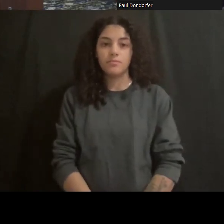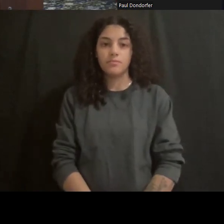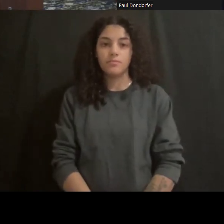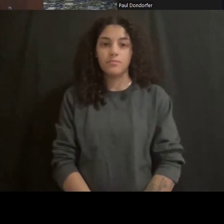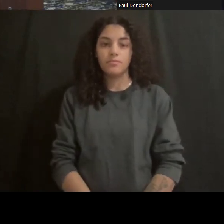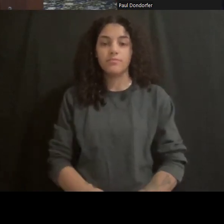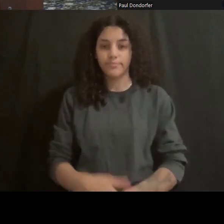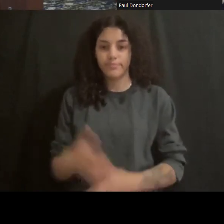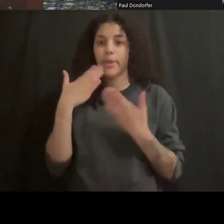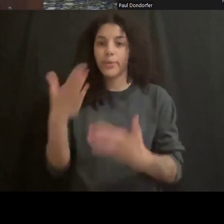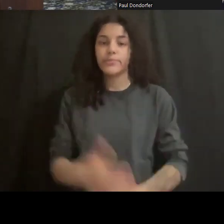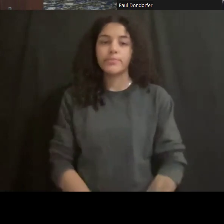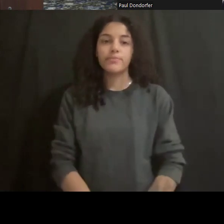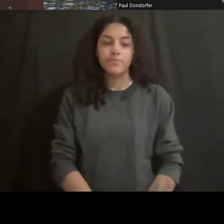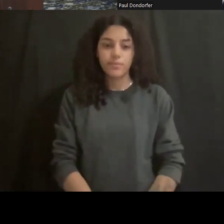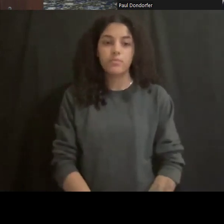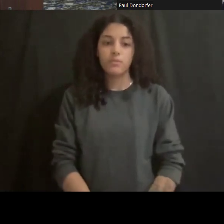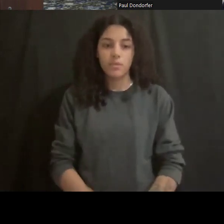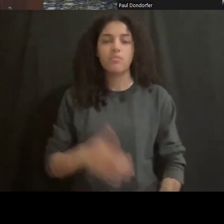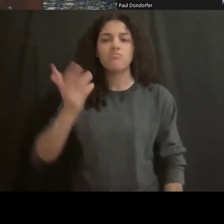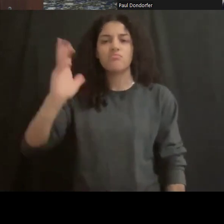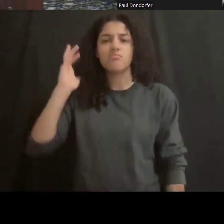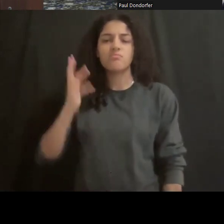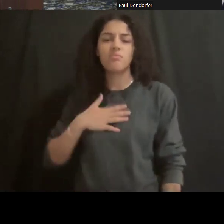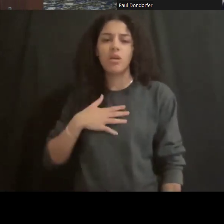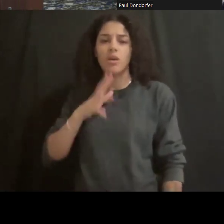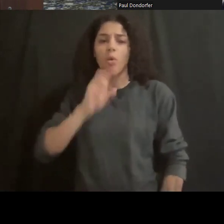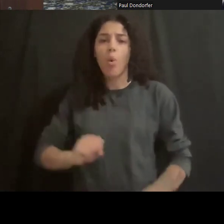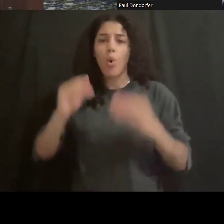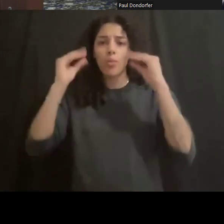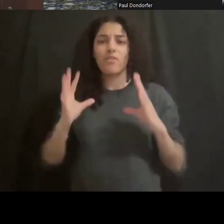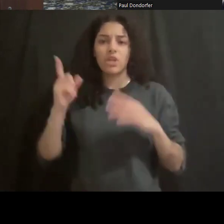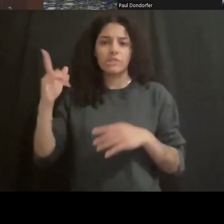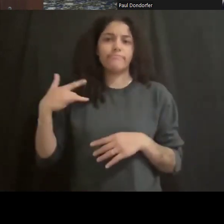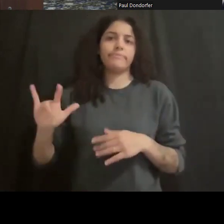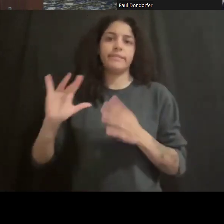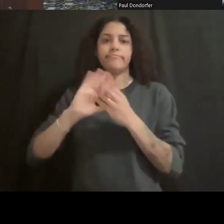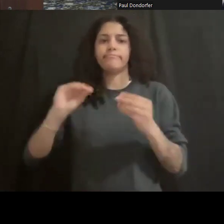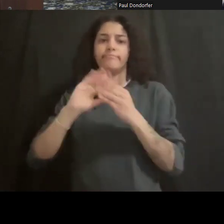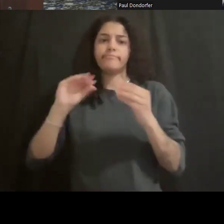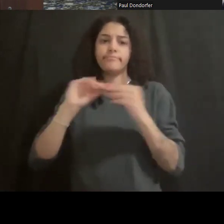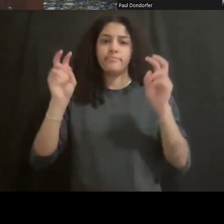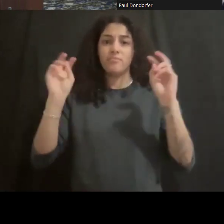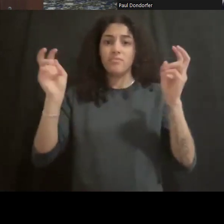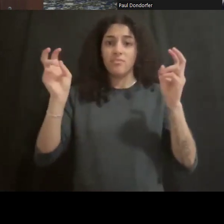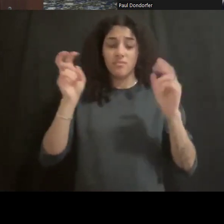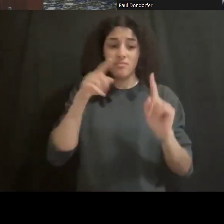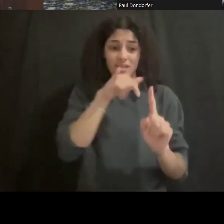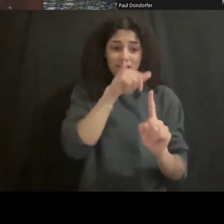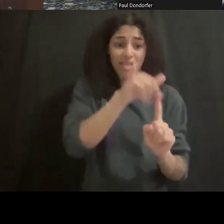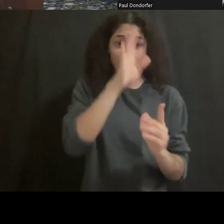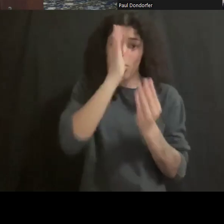Thank you One of my old professors Mark Osler has a catchphrase Does it solve a problem With